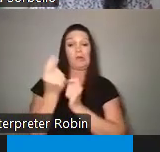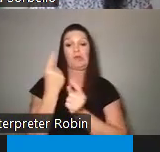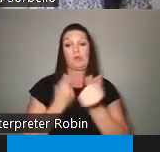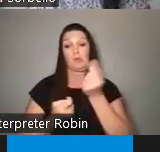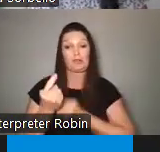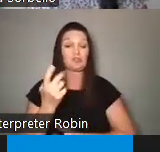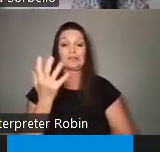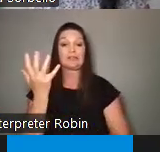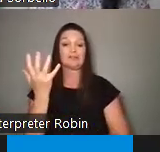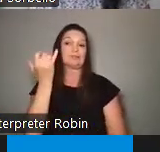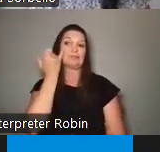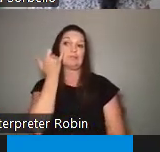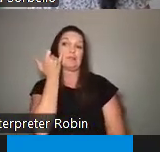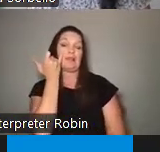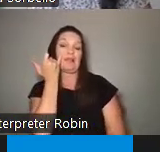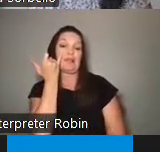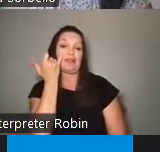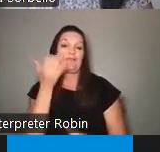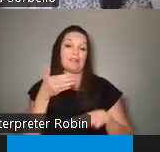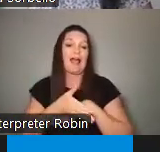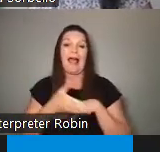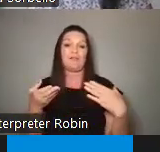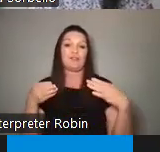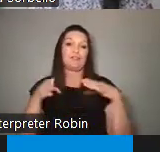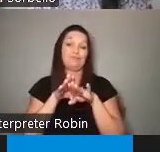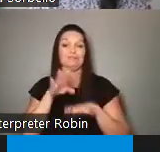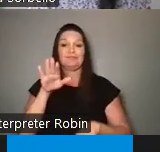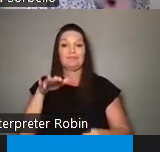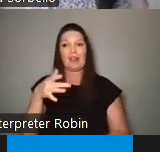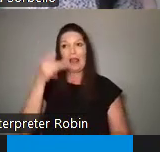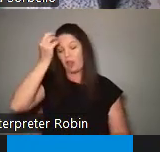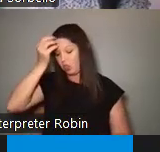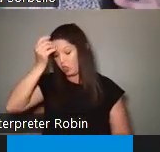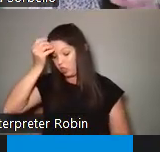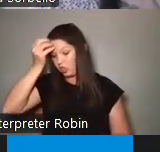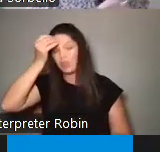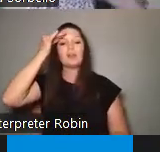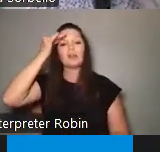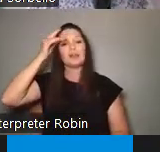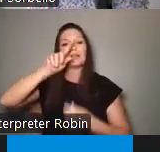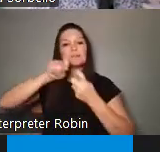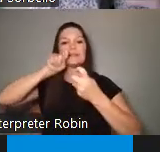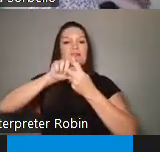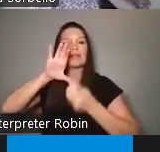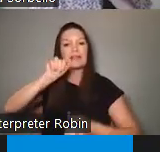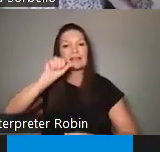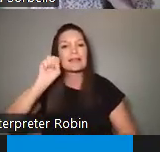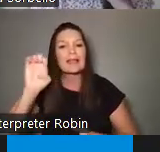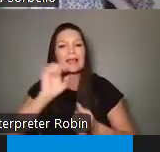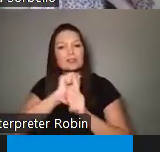or a specific situation, you know, please just reach out and I'm happy to kind of talk things out any way.